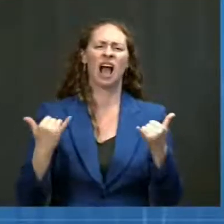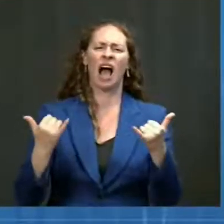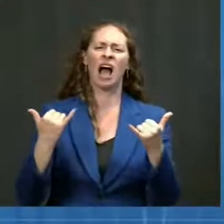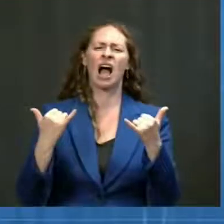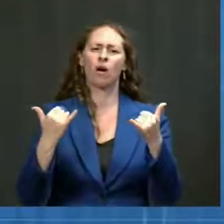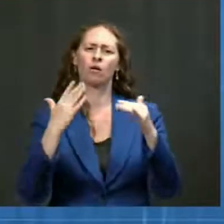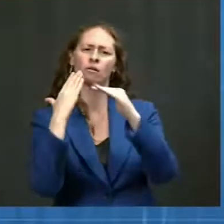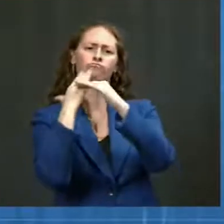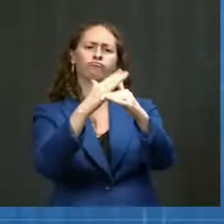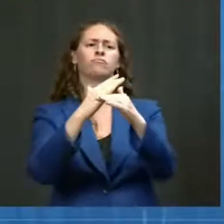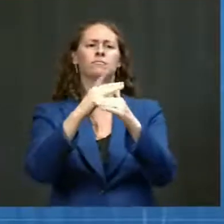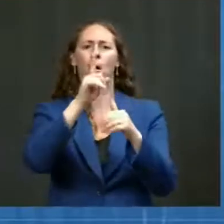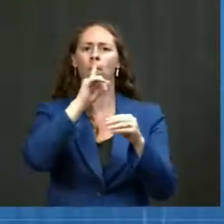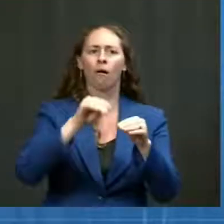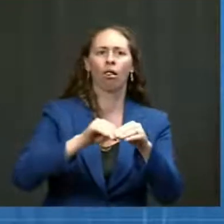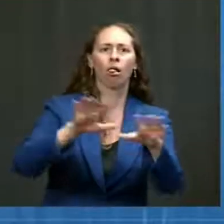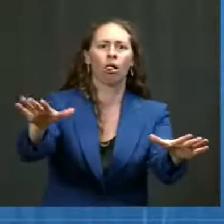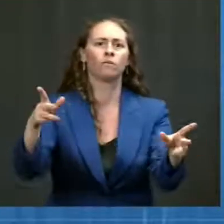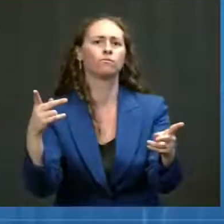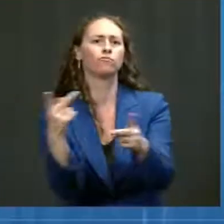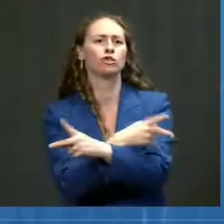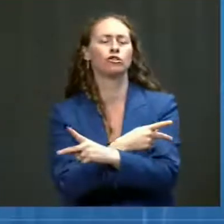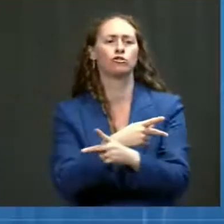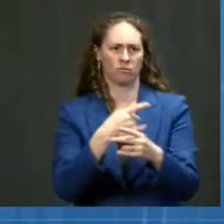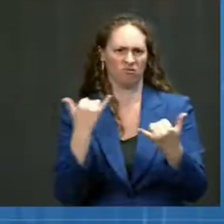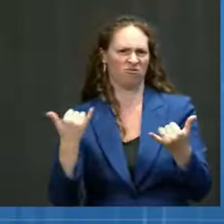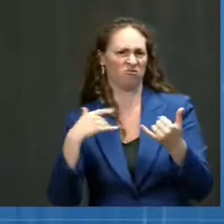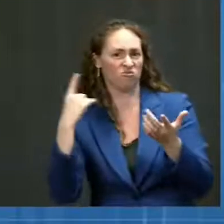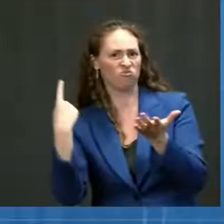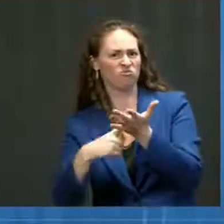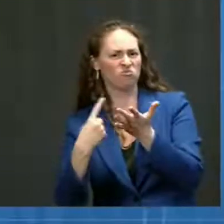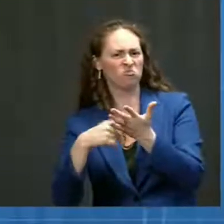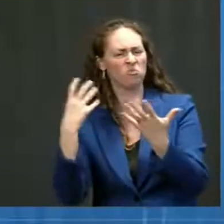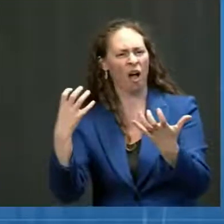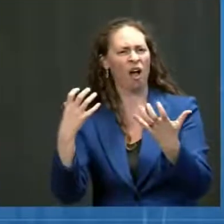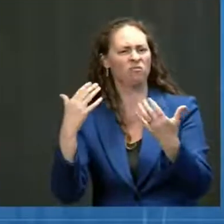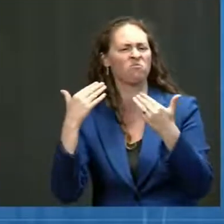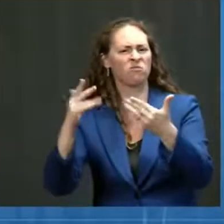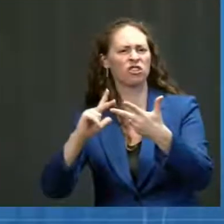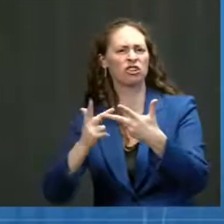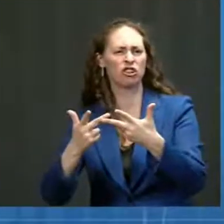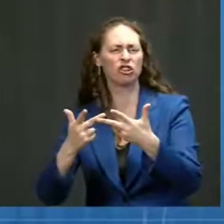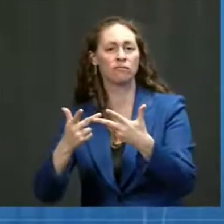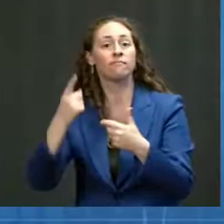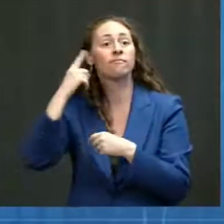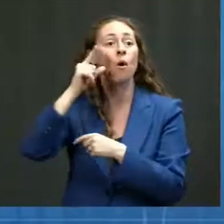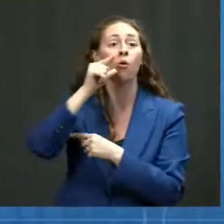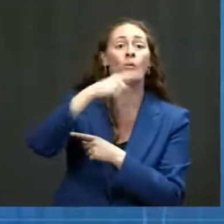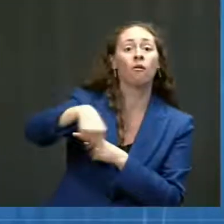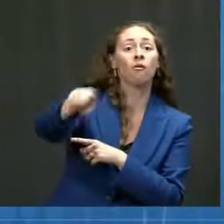AHEAD OF THIS VIRUS BY BEING PREPARED TO OFFER COVID-19